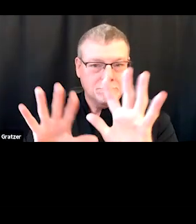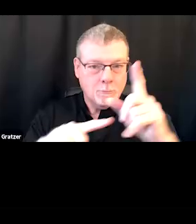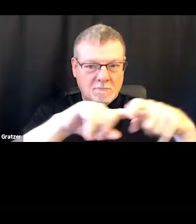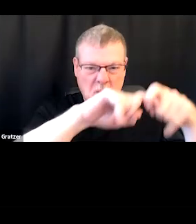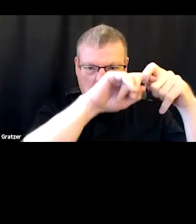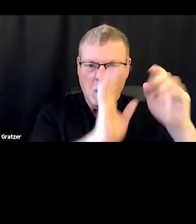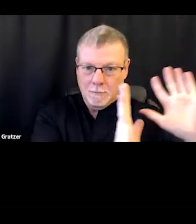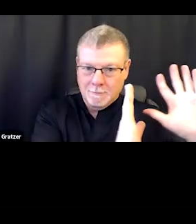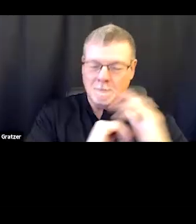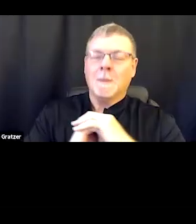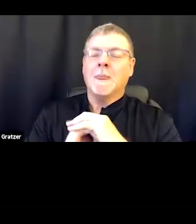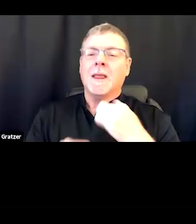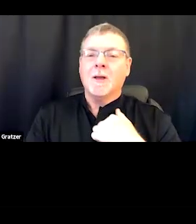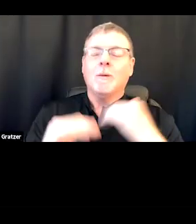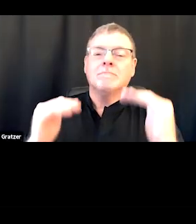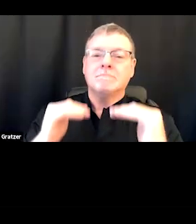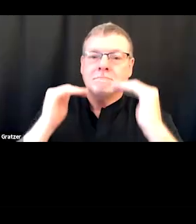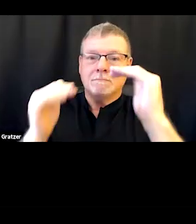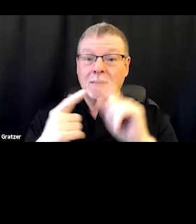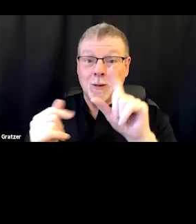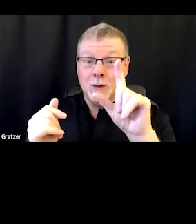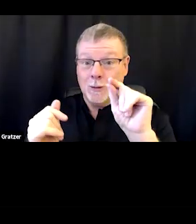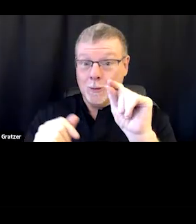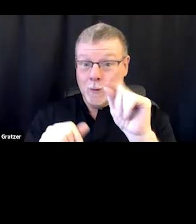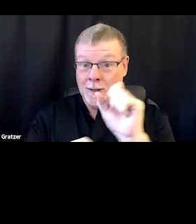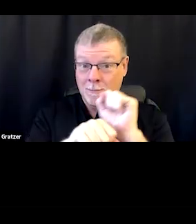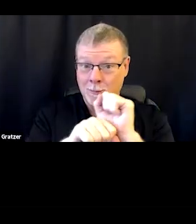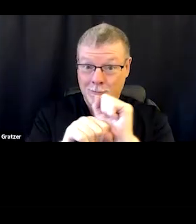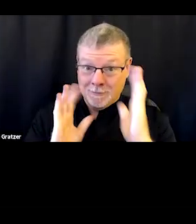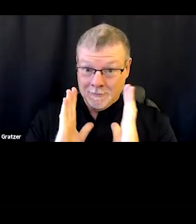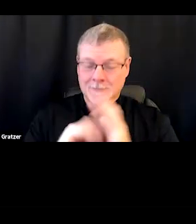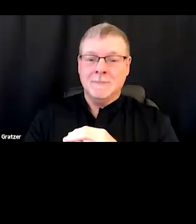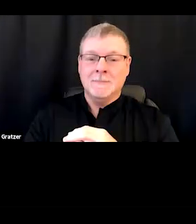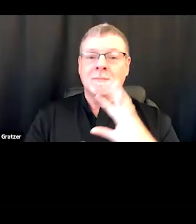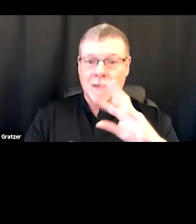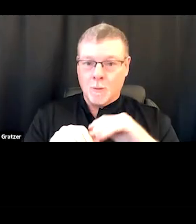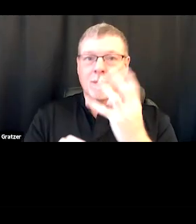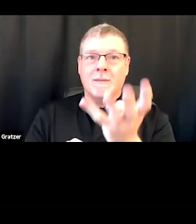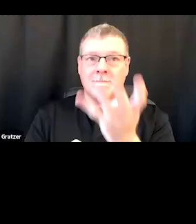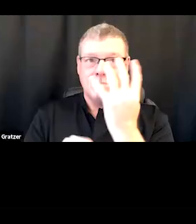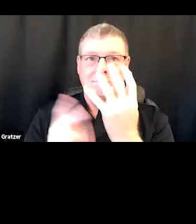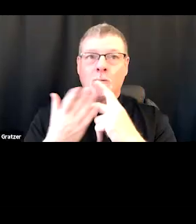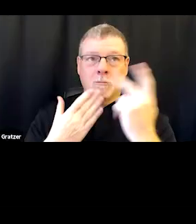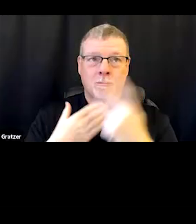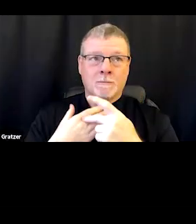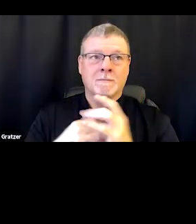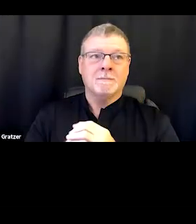we advanced to about 20 employees within the four programs of HEART and our administrative team.